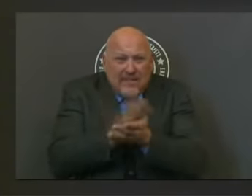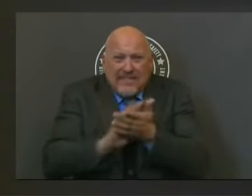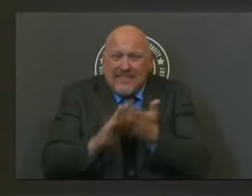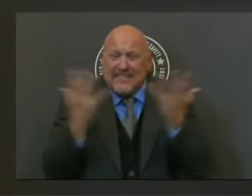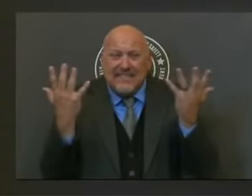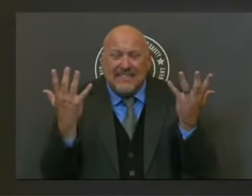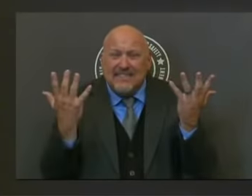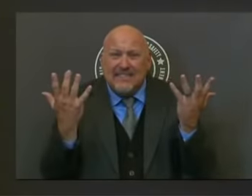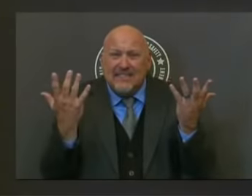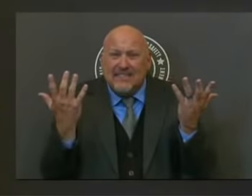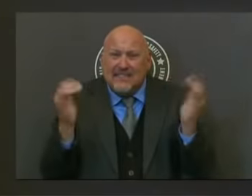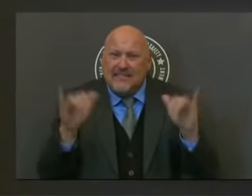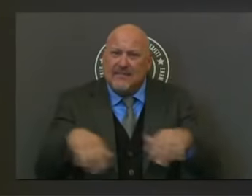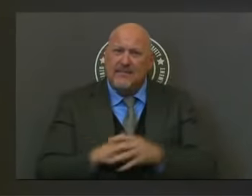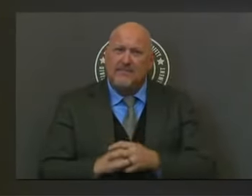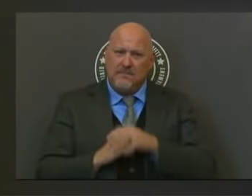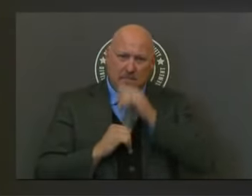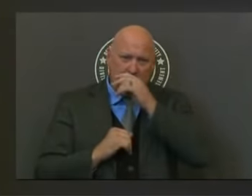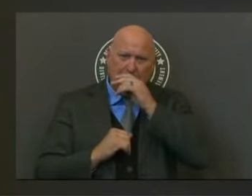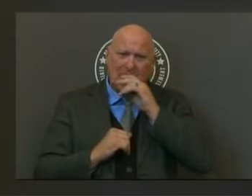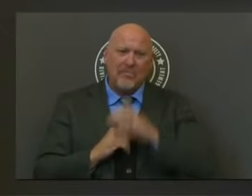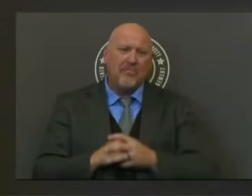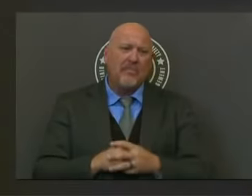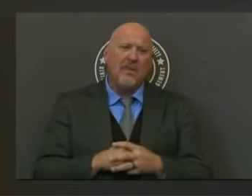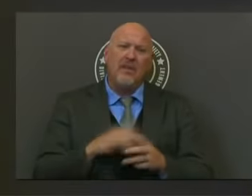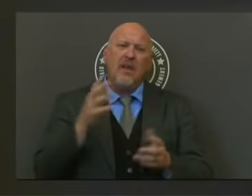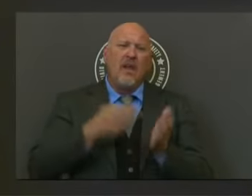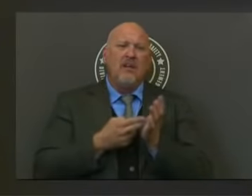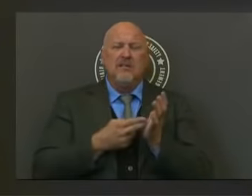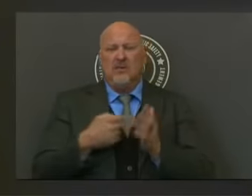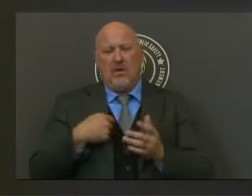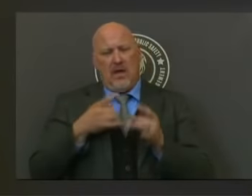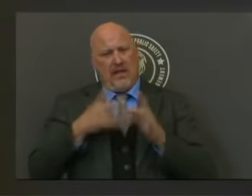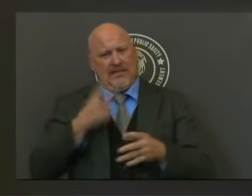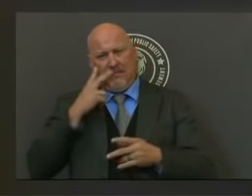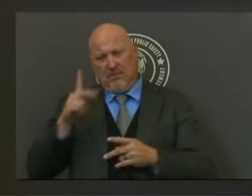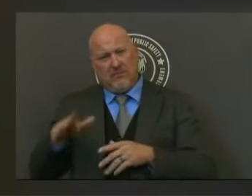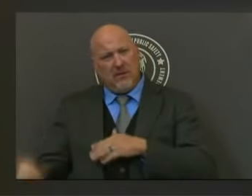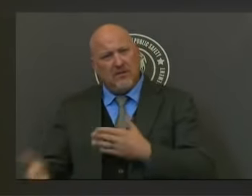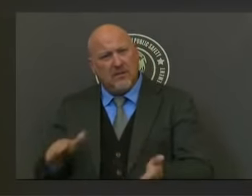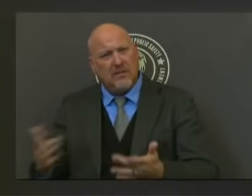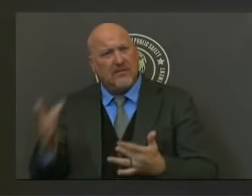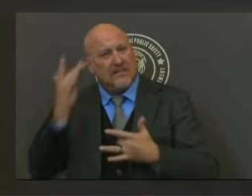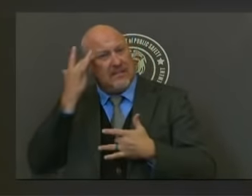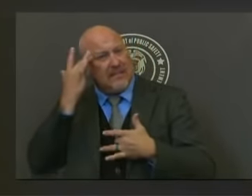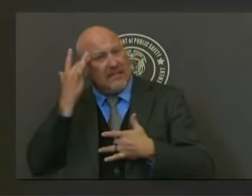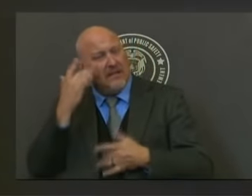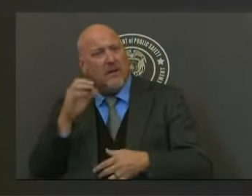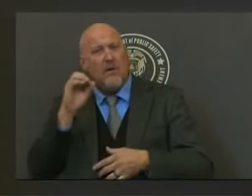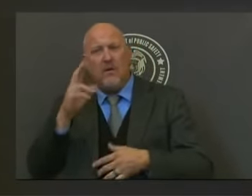life in the suffering endured by our patients that could have